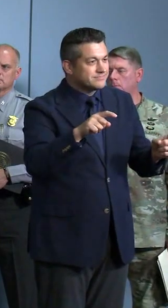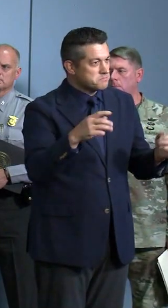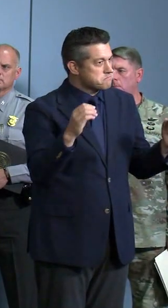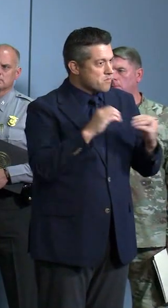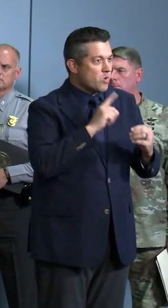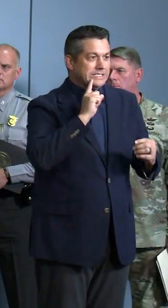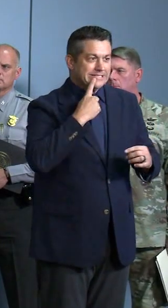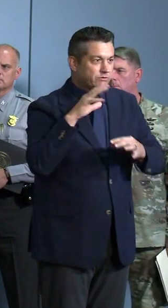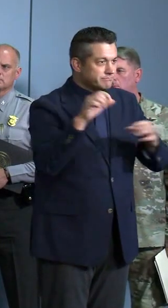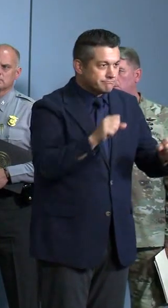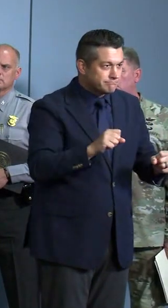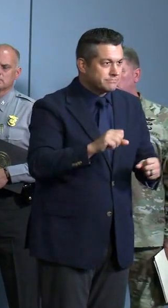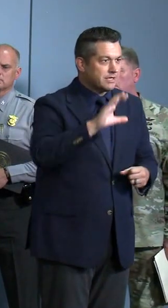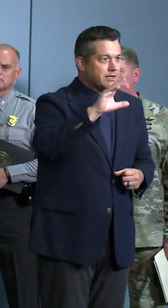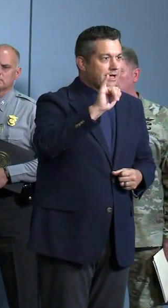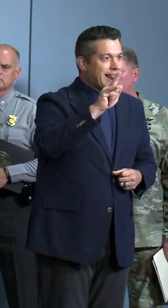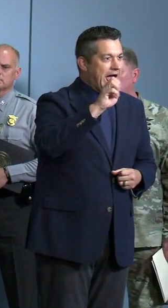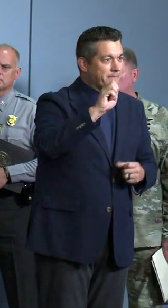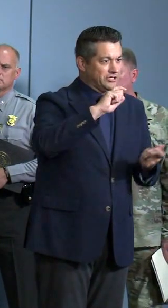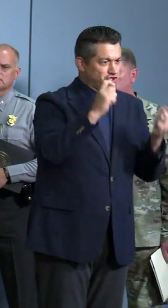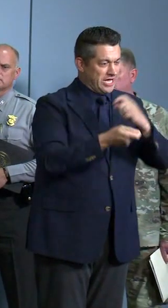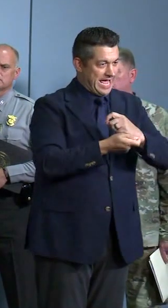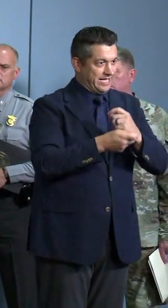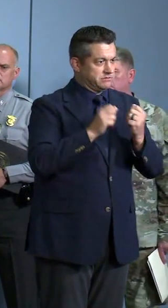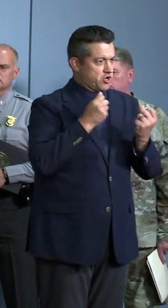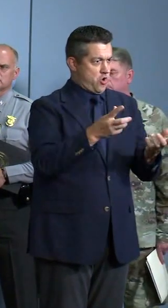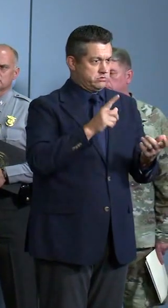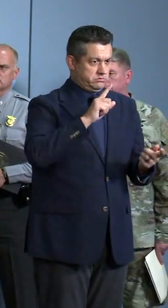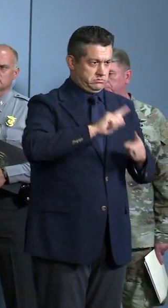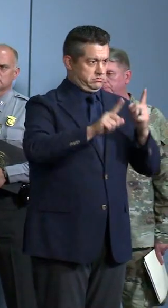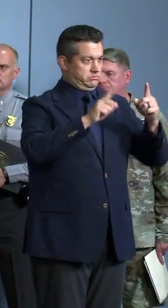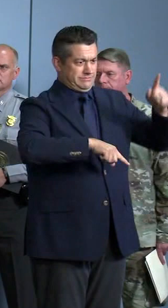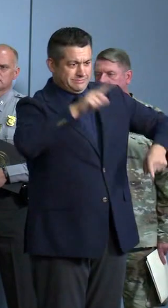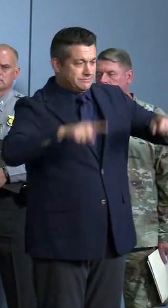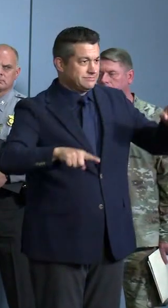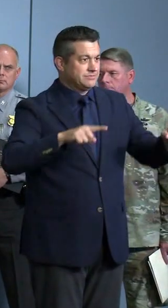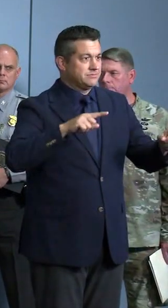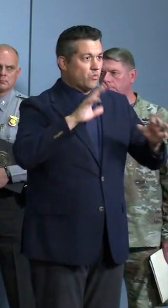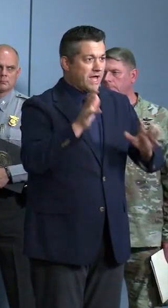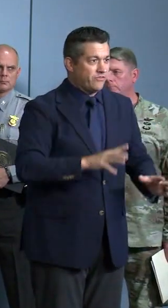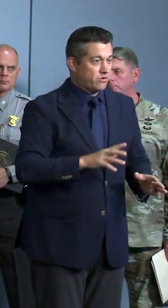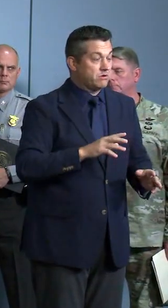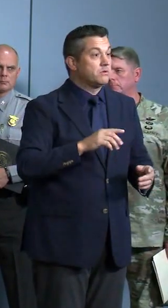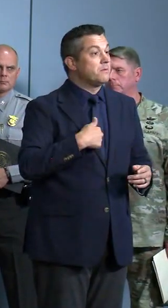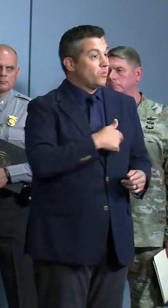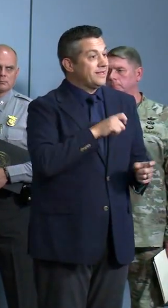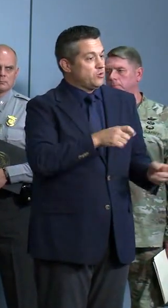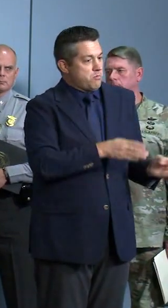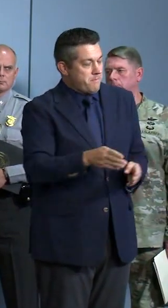ferocious. It's really important